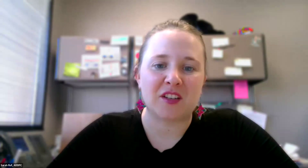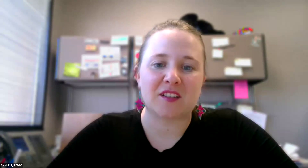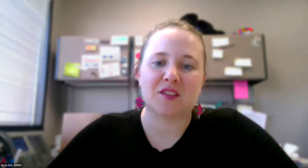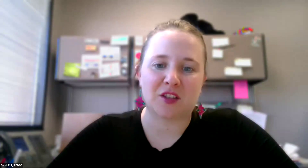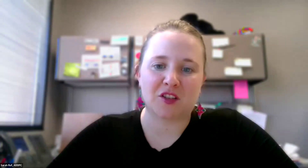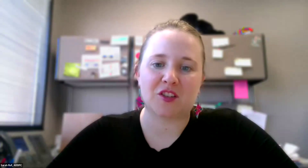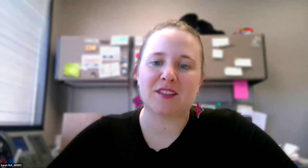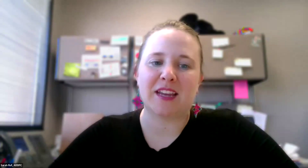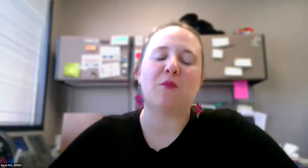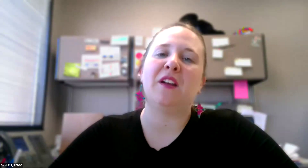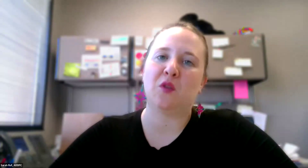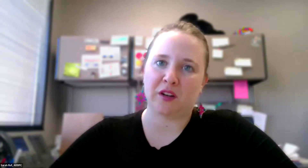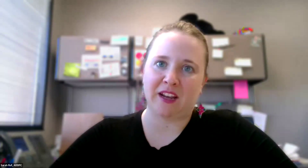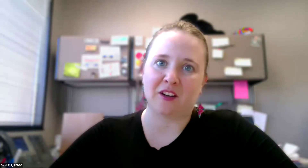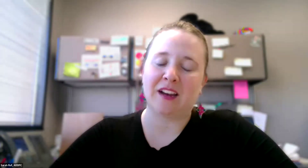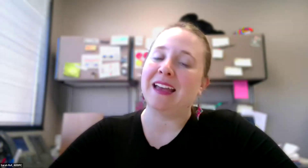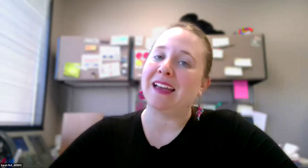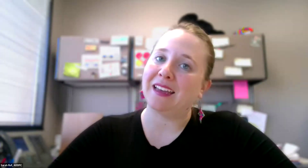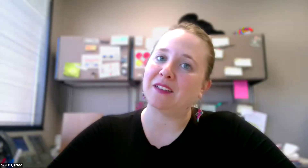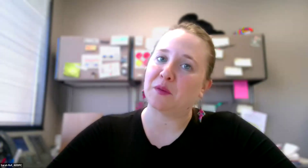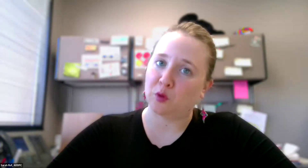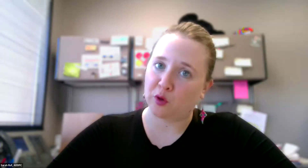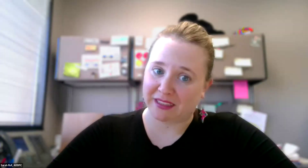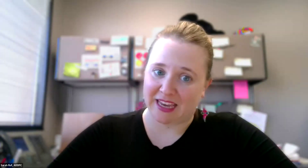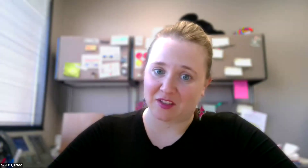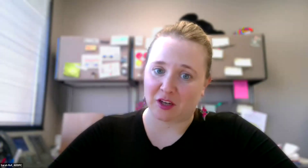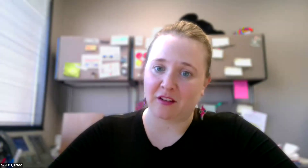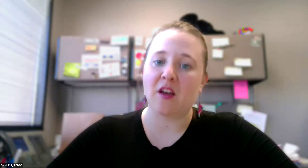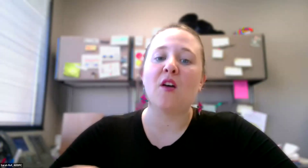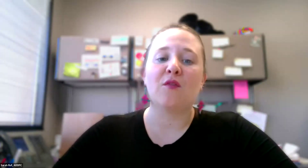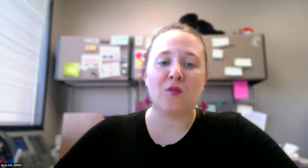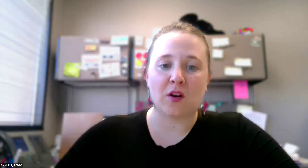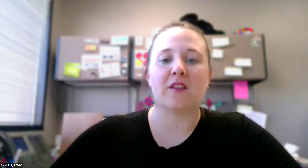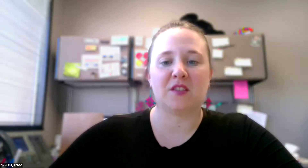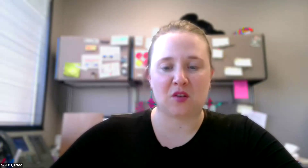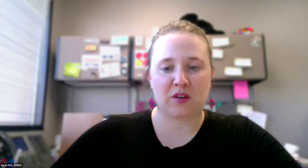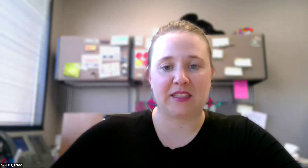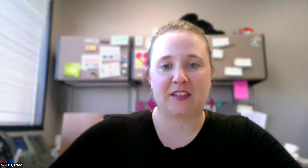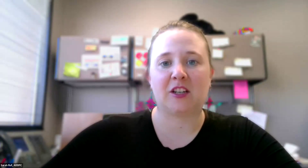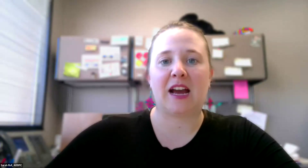PROJECT SEARCH STATEWIDE COORDINATOR AND EMPLOYMENT LIAISON FOR THE SONORAN CENTER